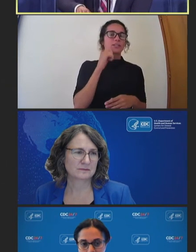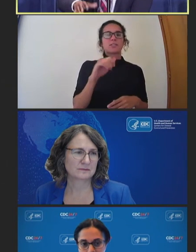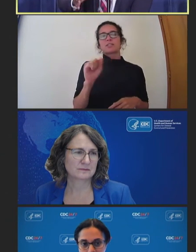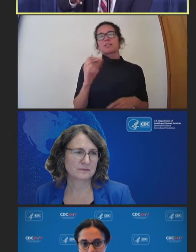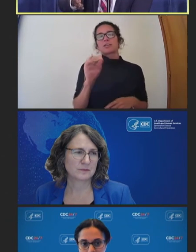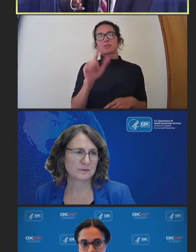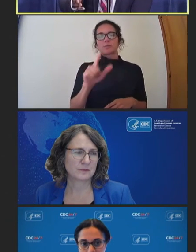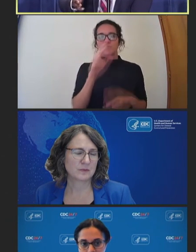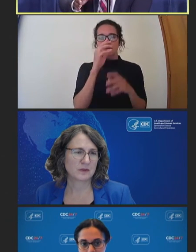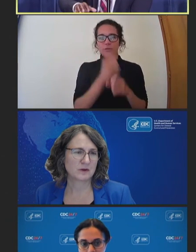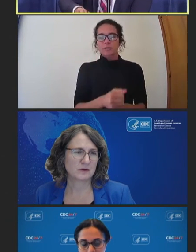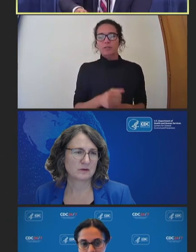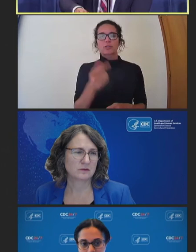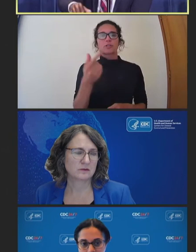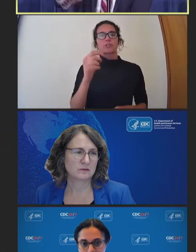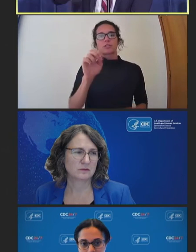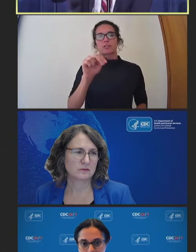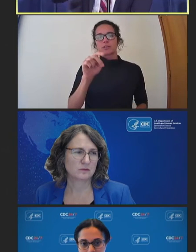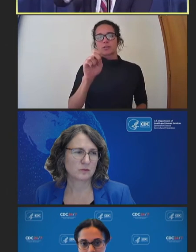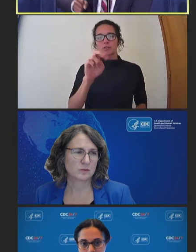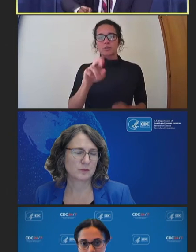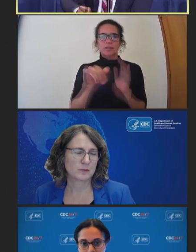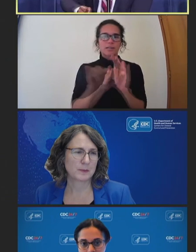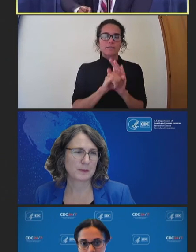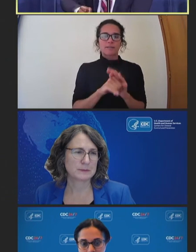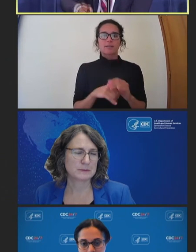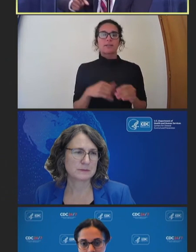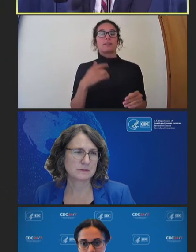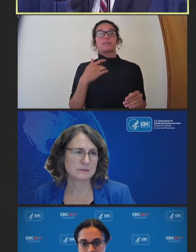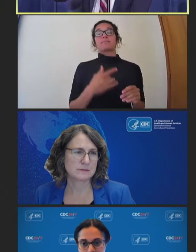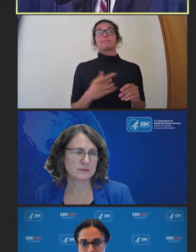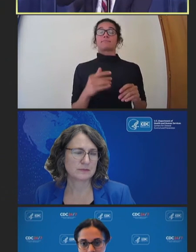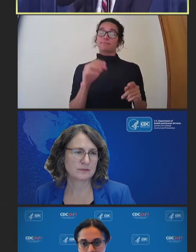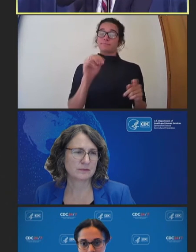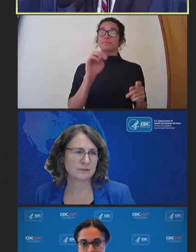your gender identity is, people are always in Montgomery, Alabama, screaming roll tide. So,